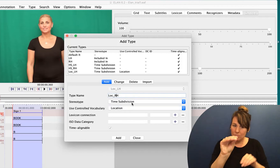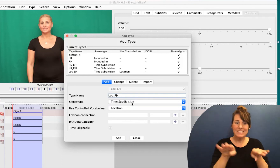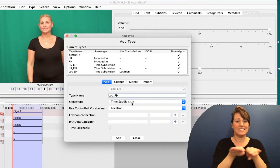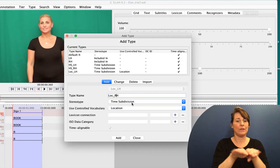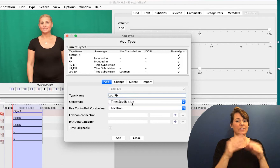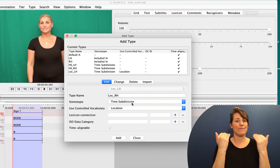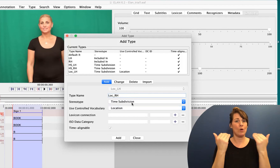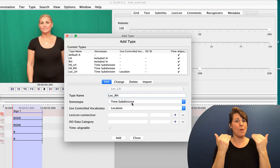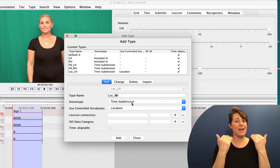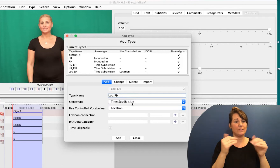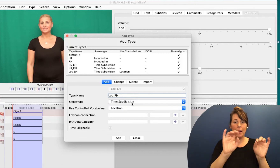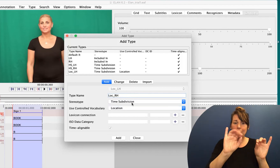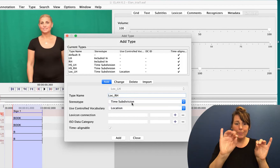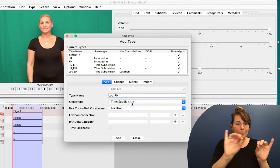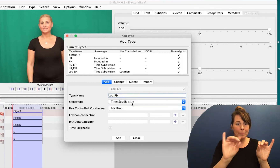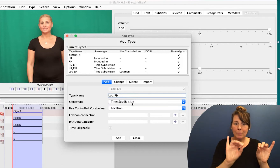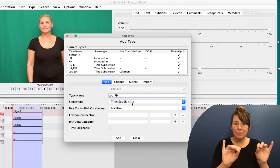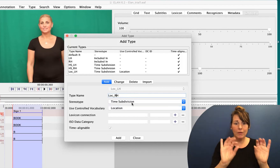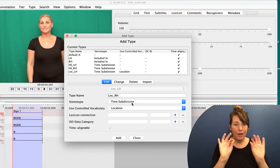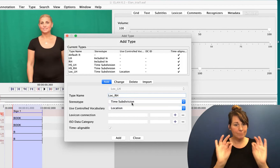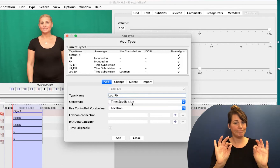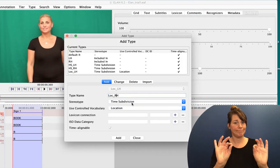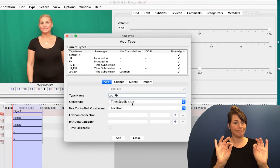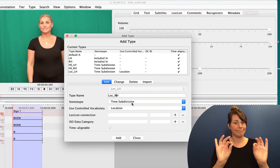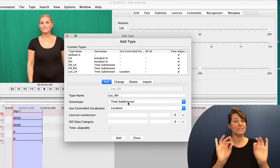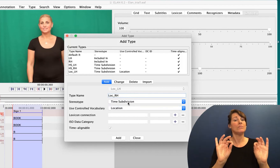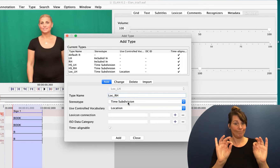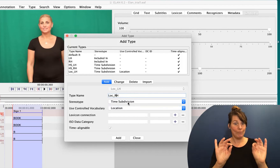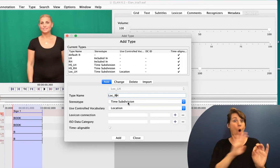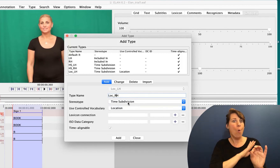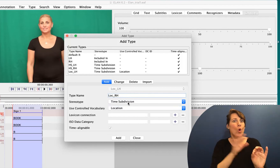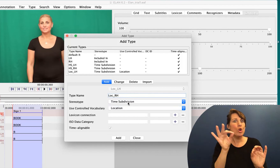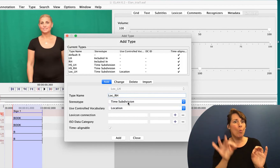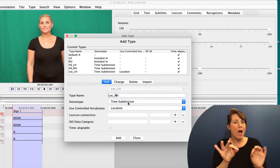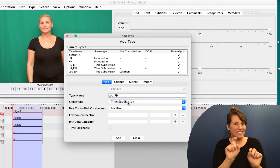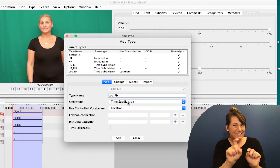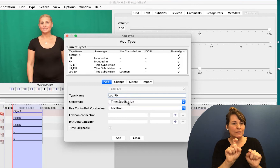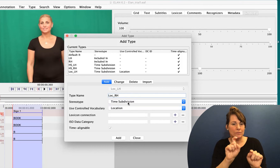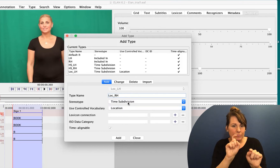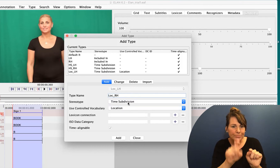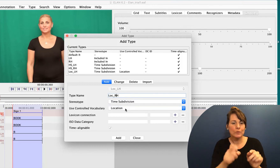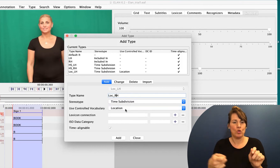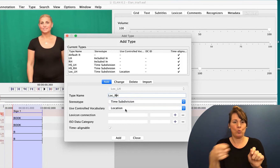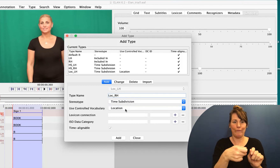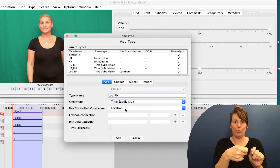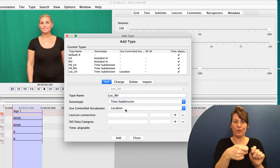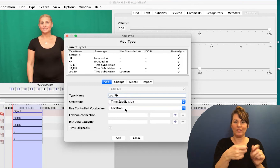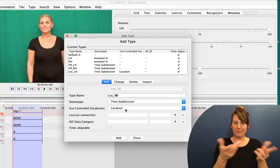The part selected for the previous one will stay. So stereotype will be "Time subdivision" and the control